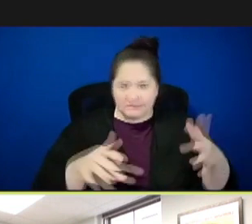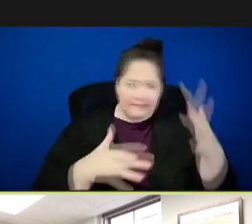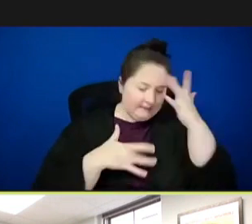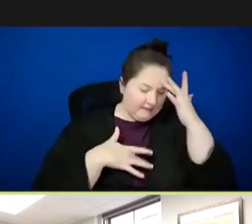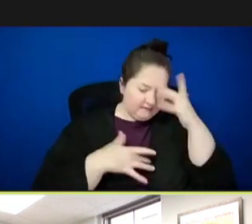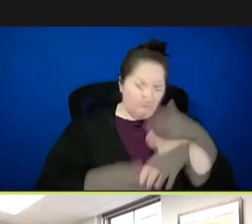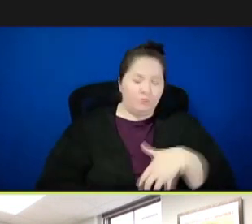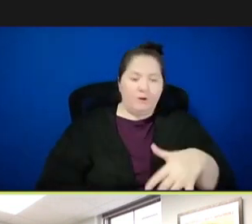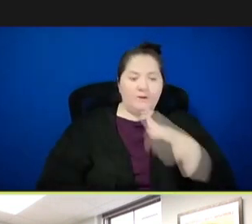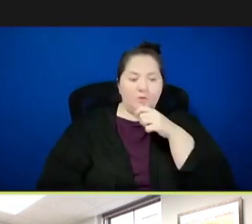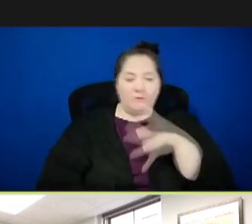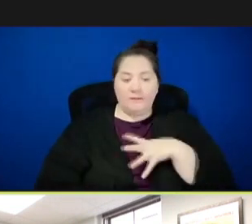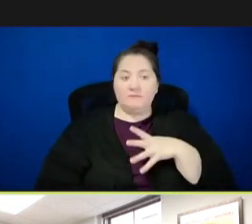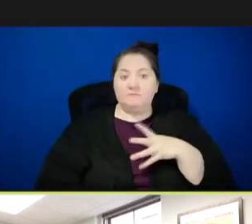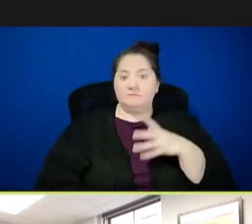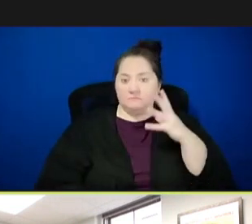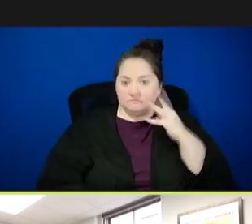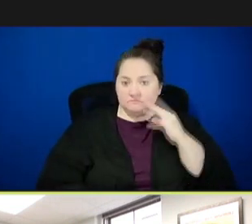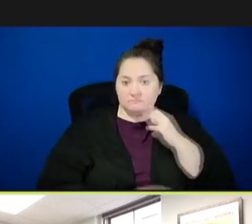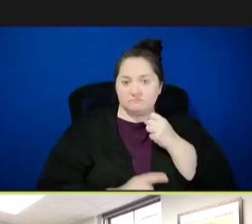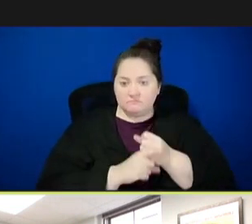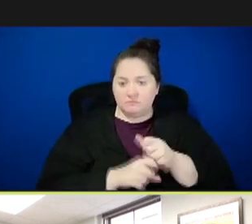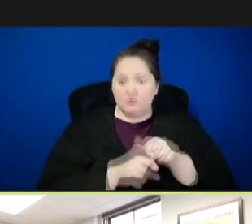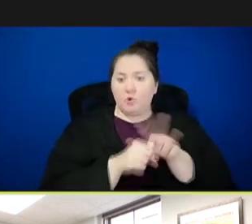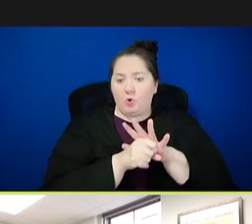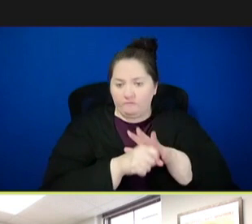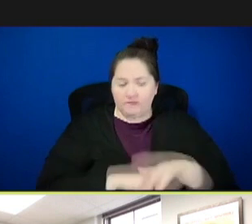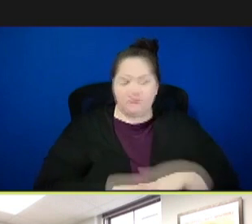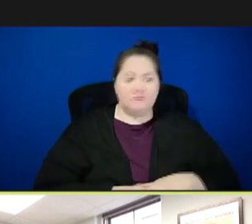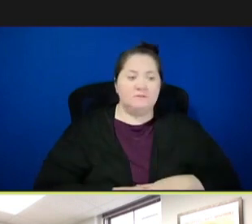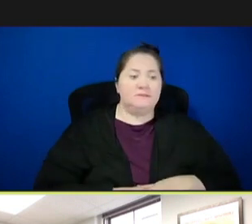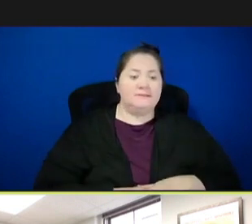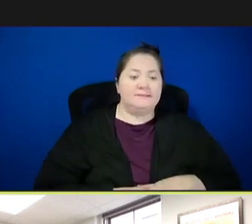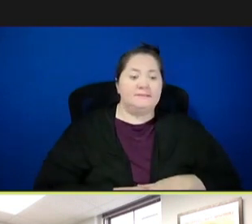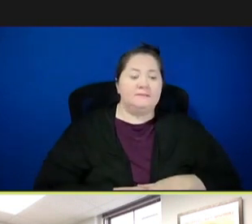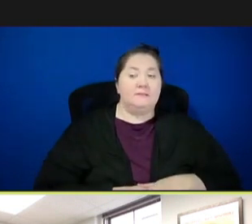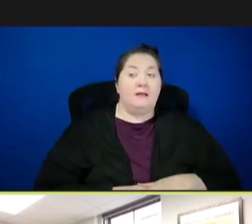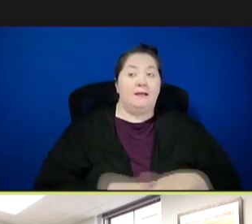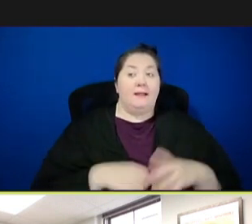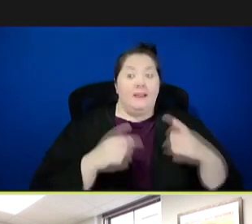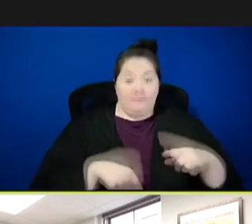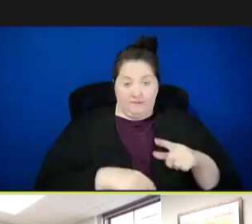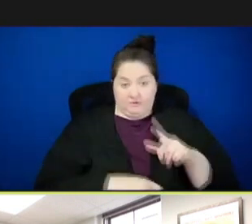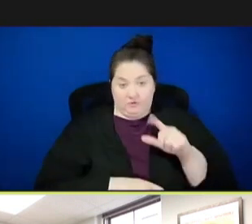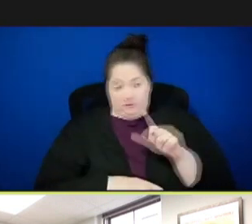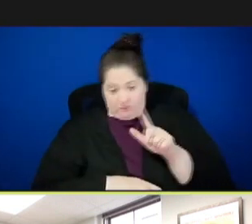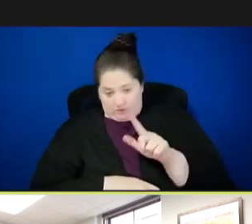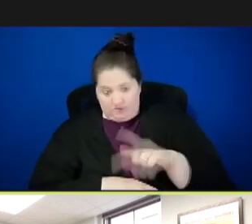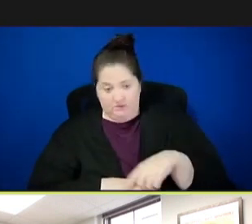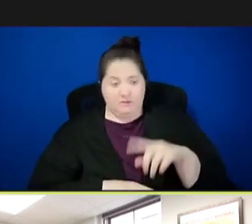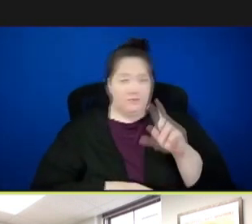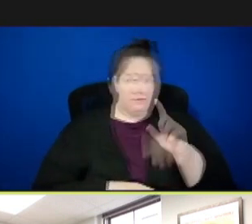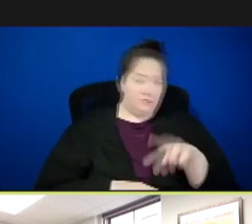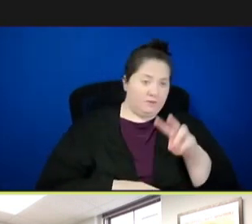from COVID. But despite all of that happening in 2021 and 2022, including recommendations